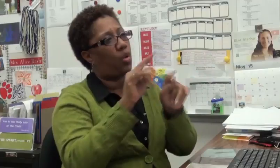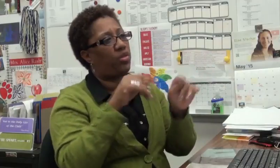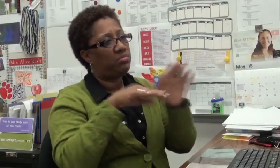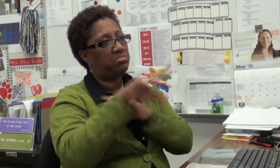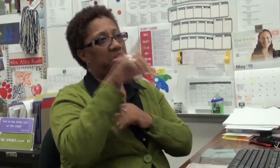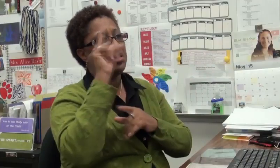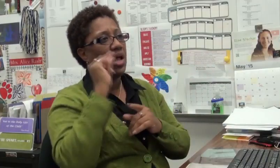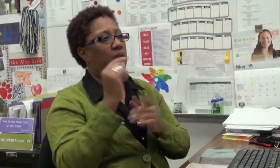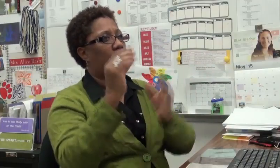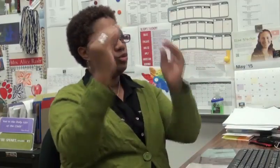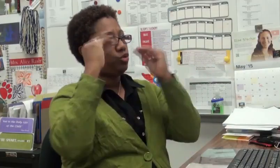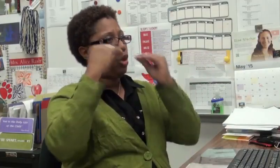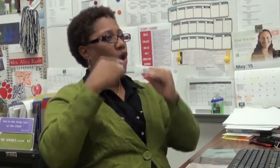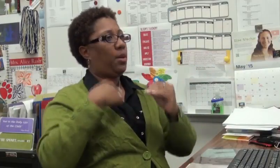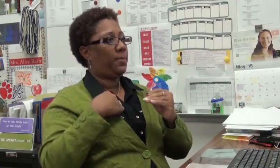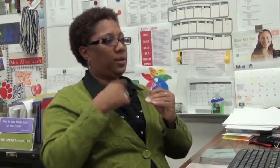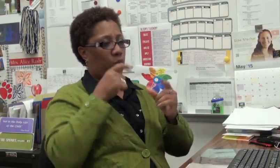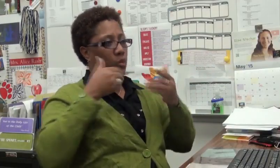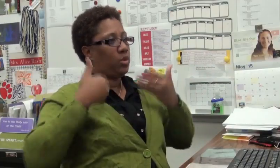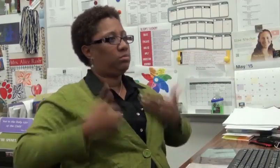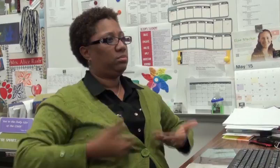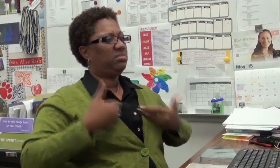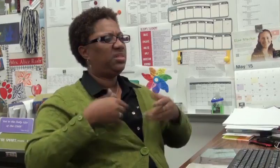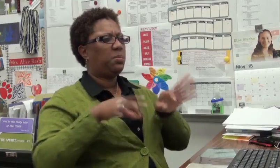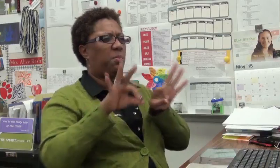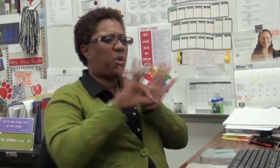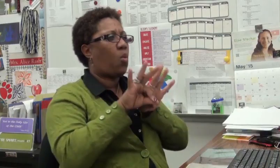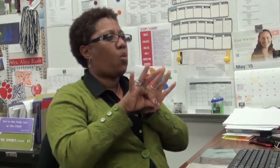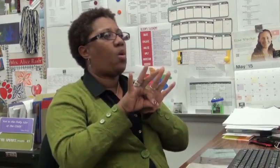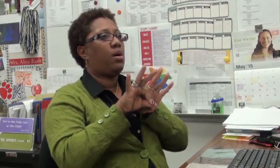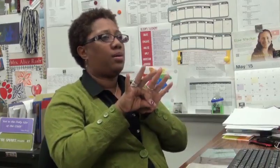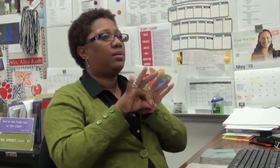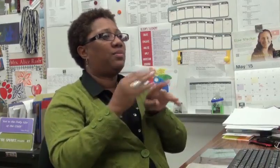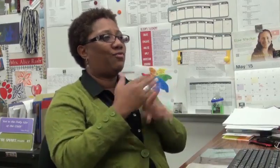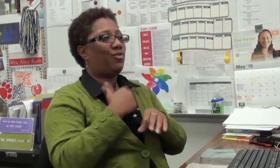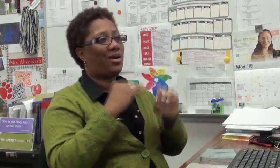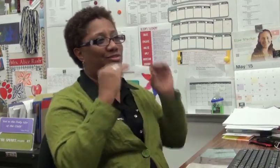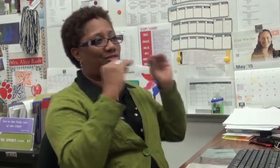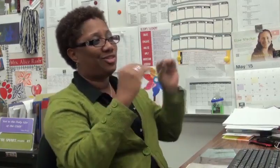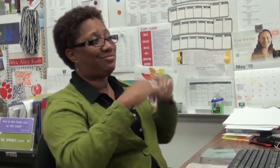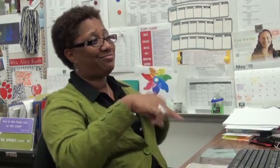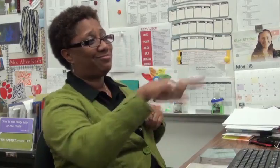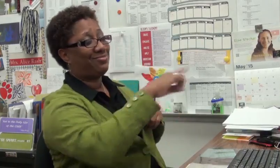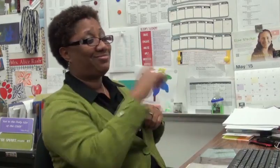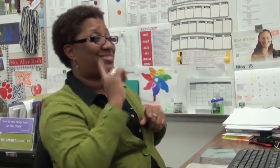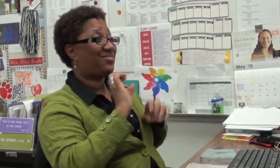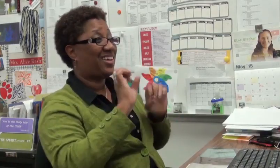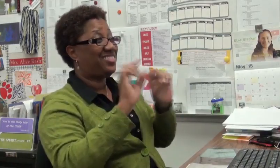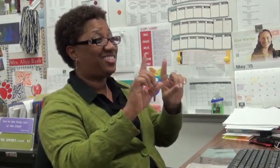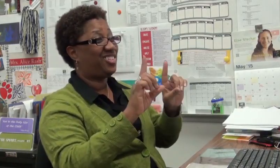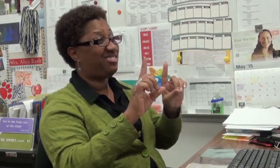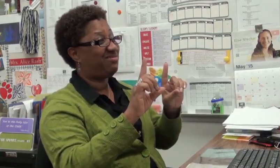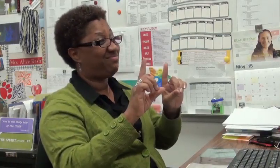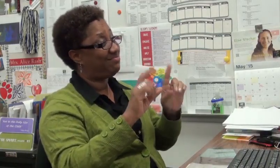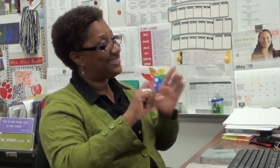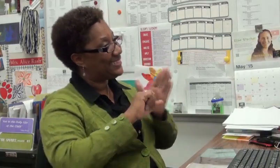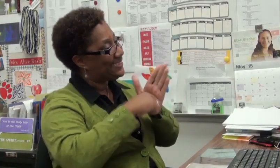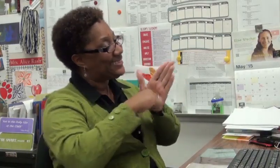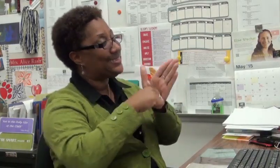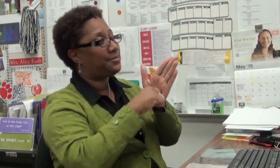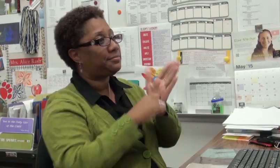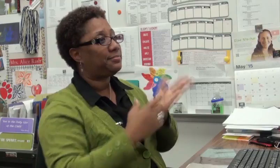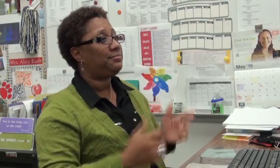What Gallaudet taught me about my own identity was key for me being an effective teacher for deaf students.